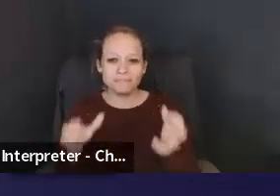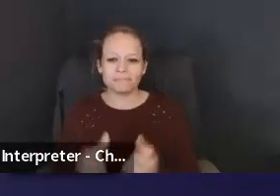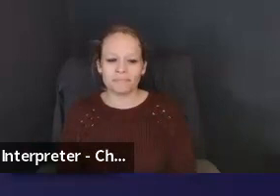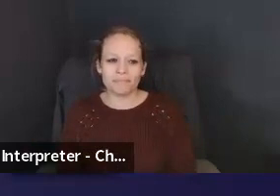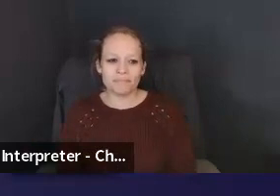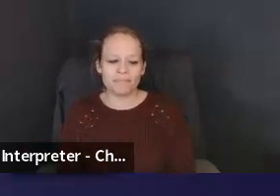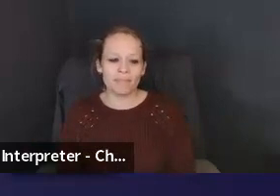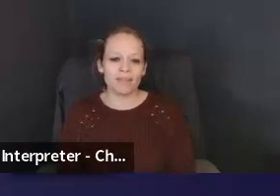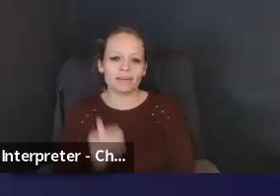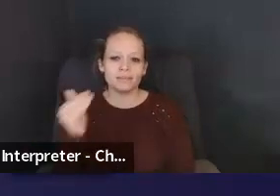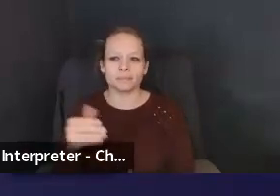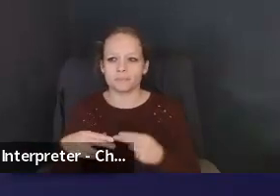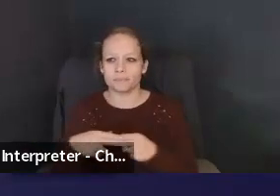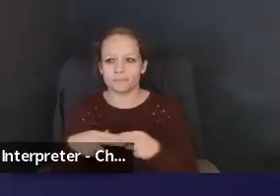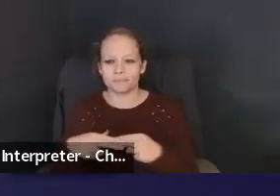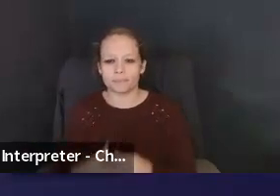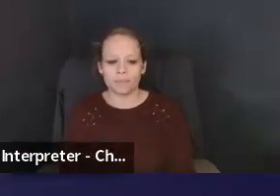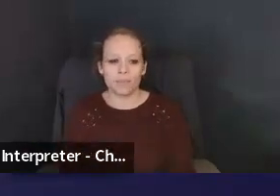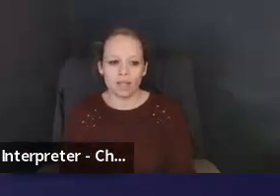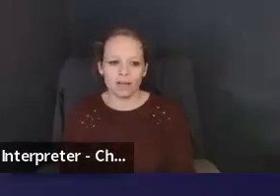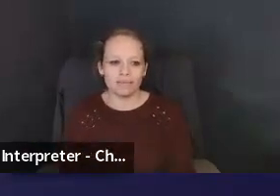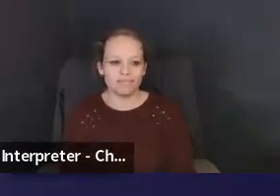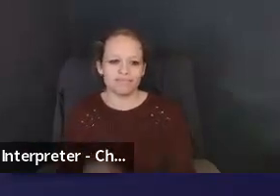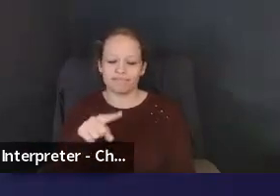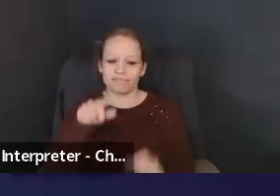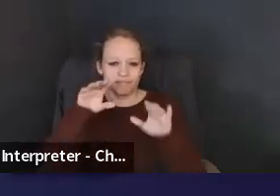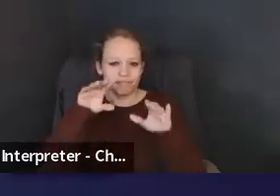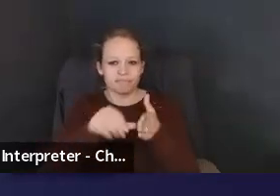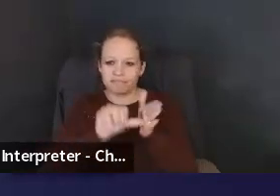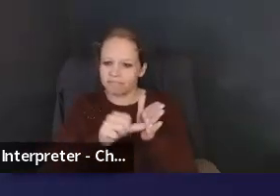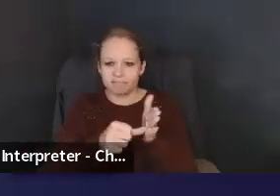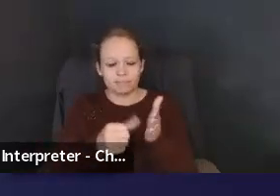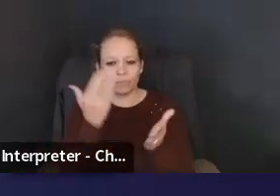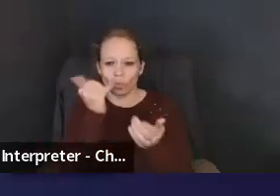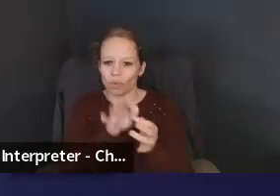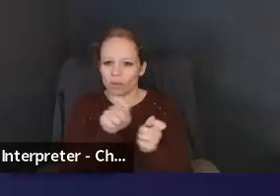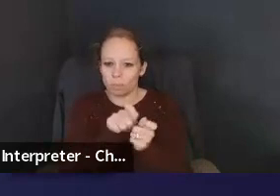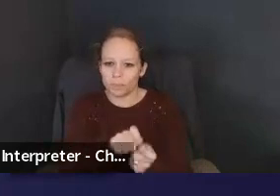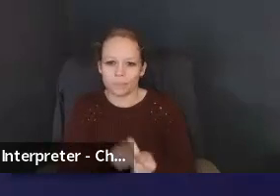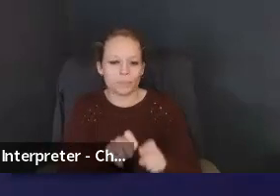next slide and this just just doubles down on the specificity. Most proposals have a plan of